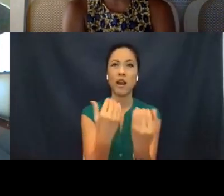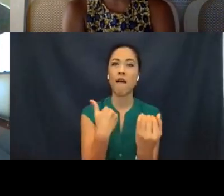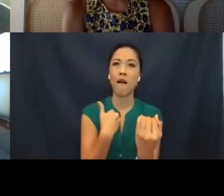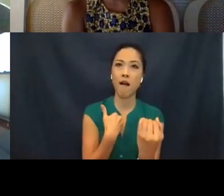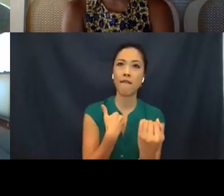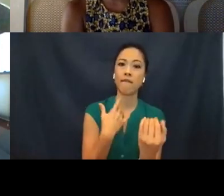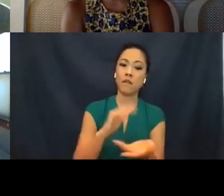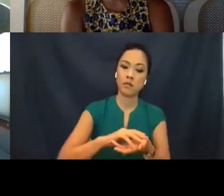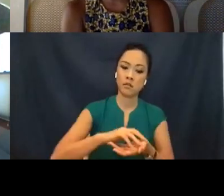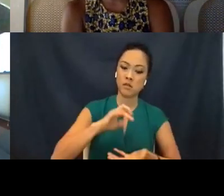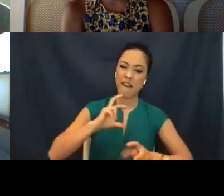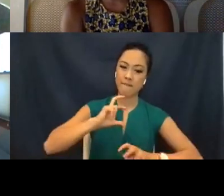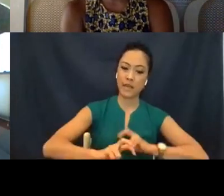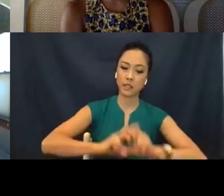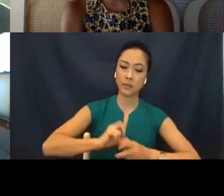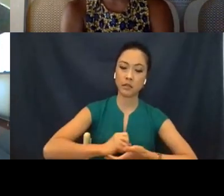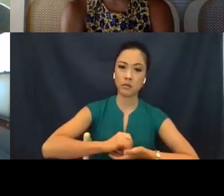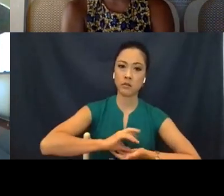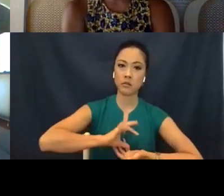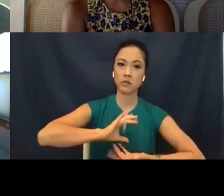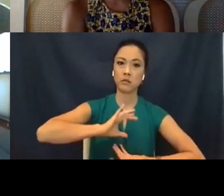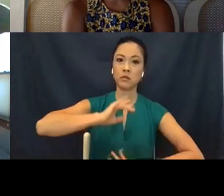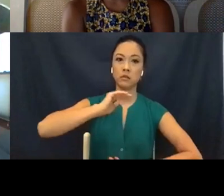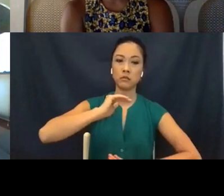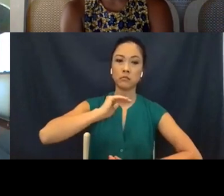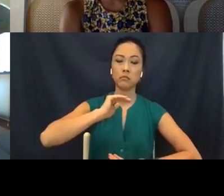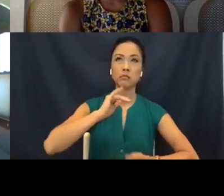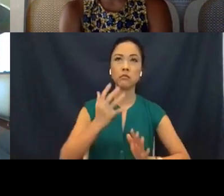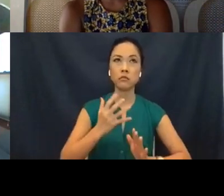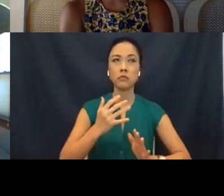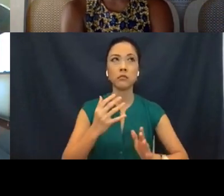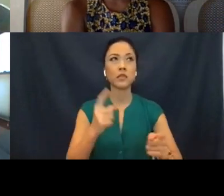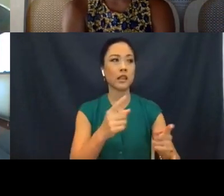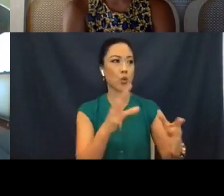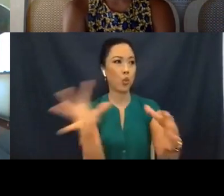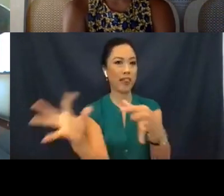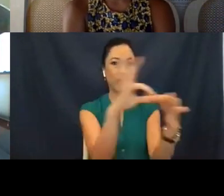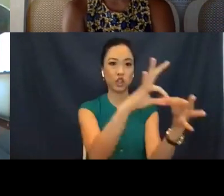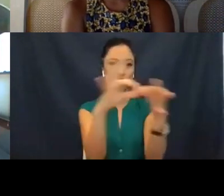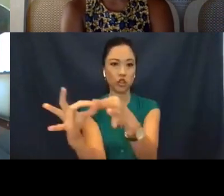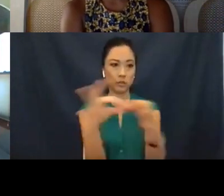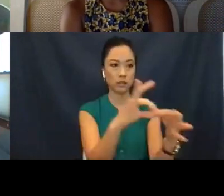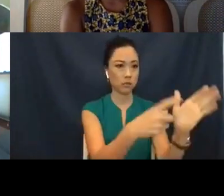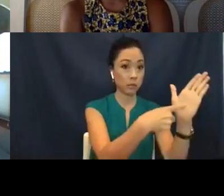with the presenting community. Touring was an economic, yes, it